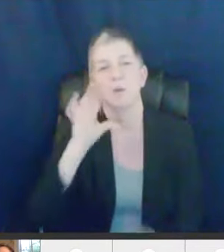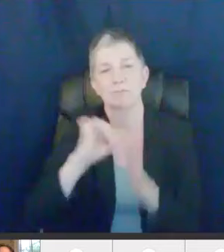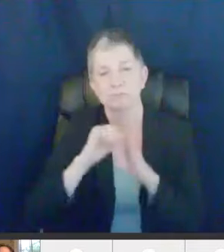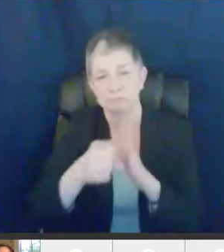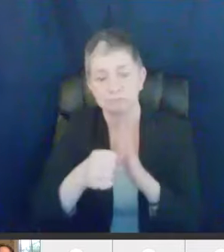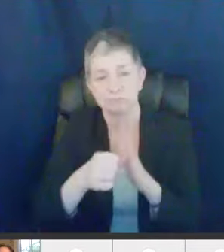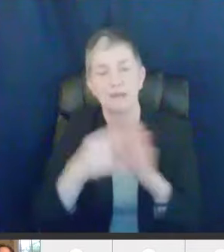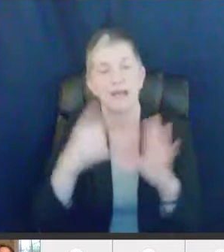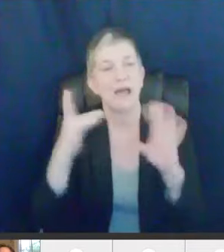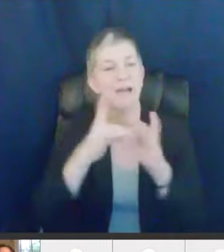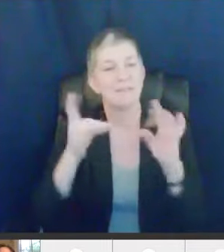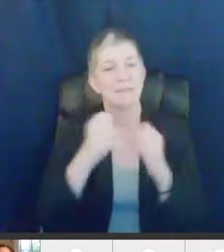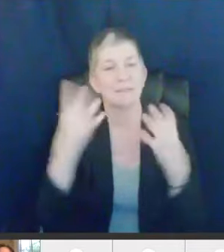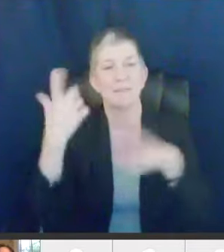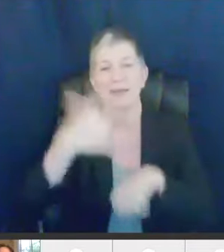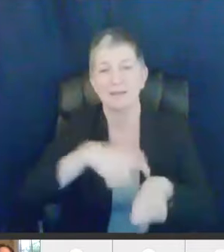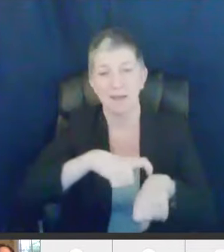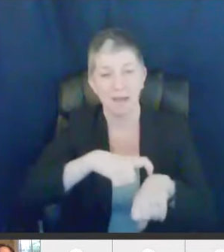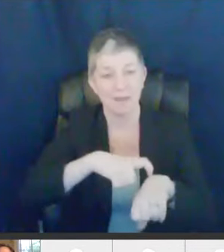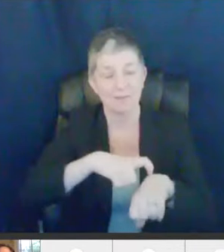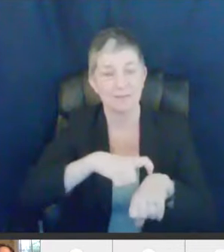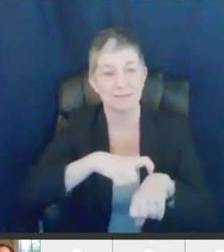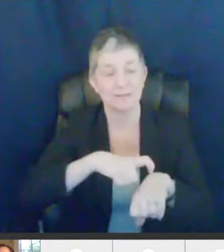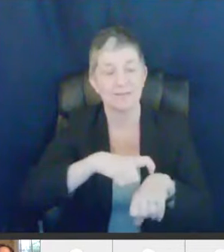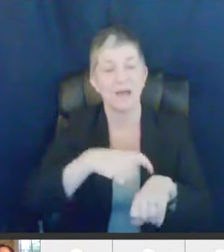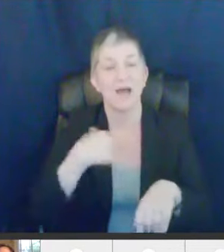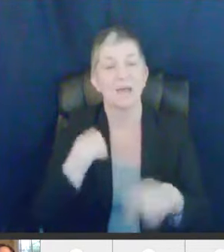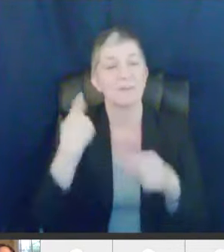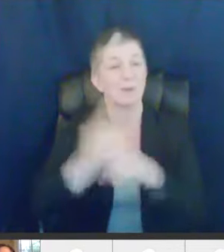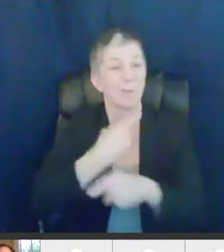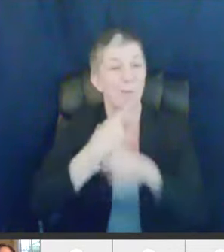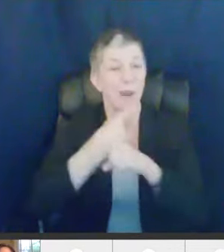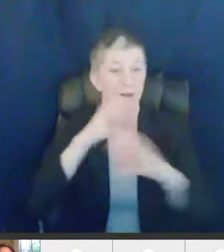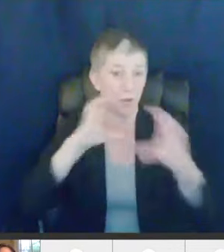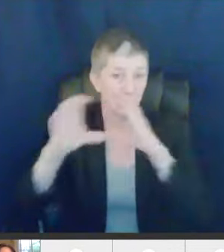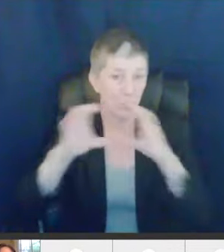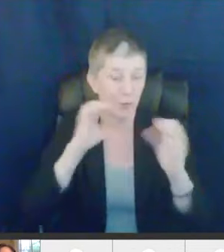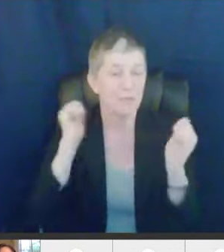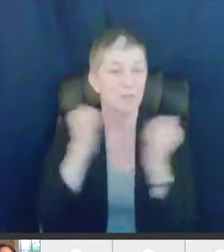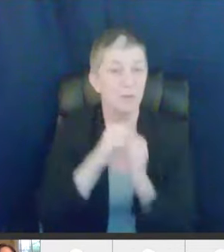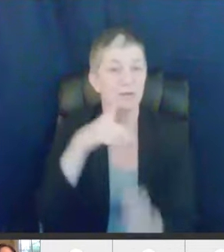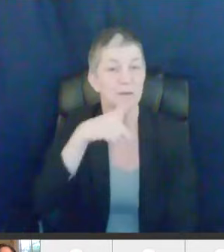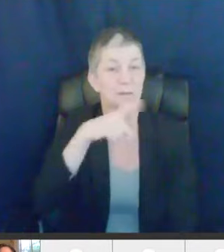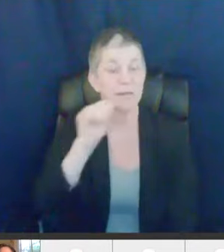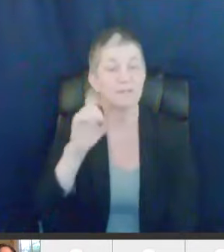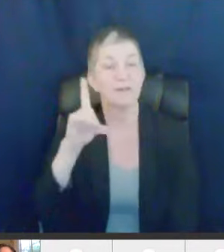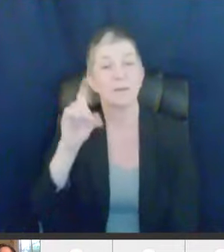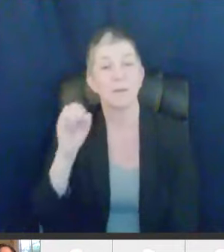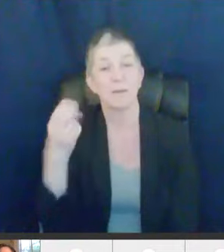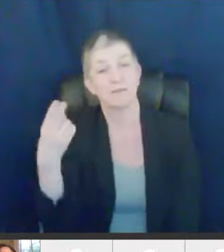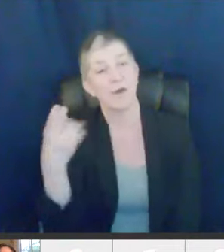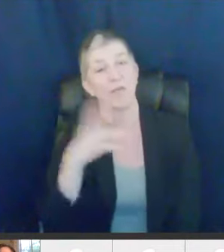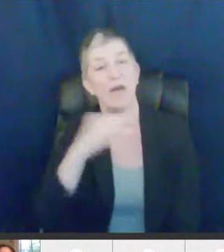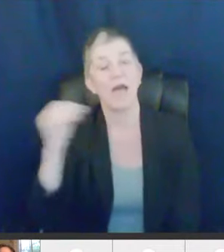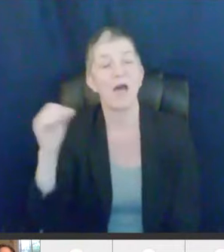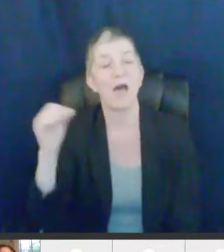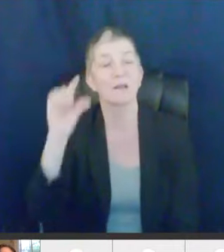mentioned many times I have been in regular communication with the Pennsylvania Department of Health and the governor's office I have been